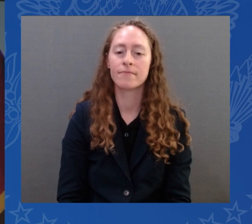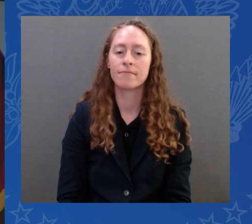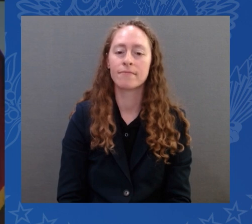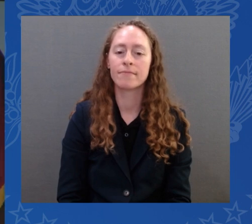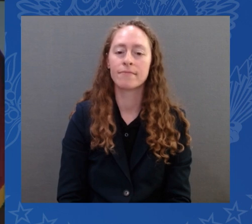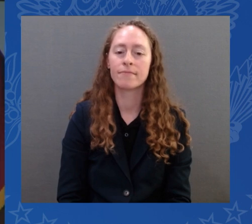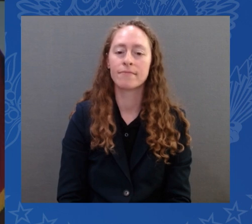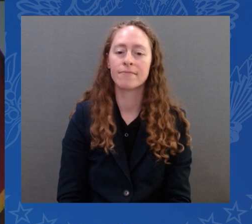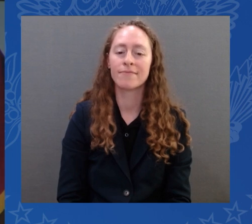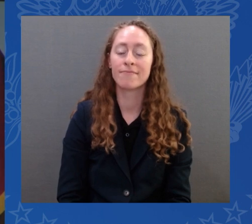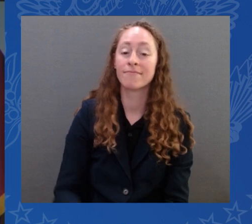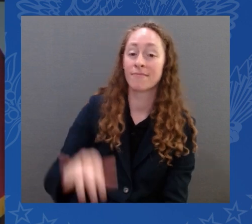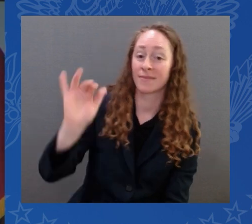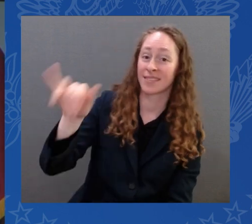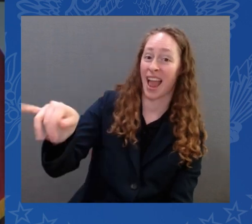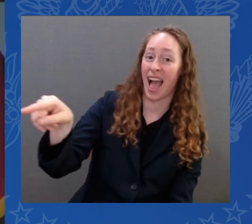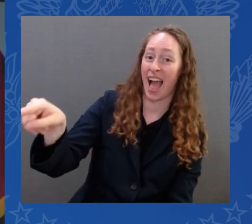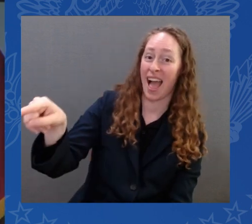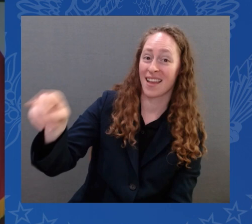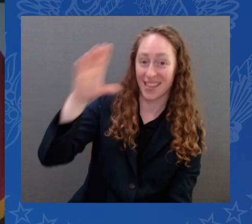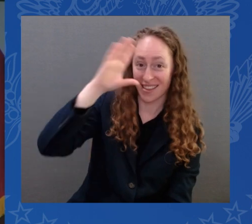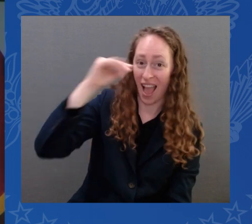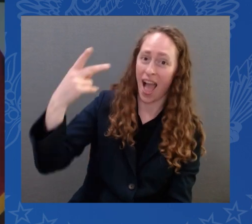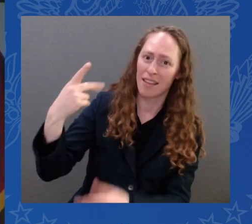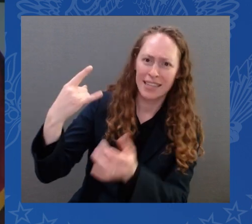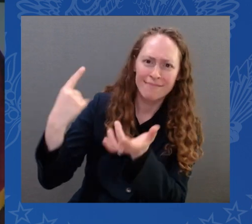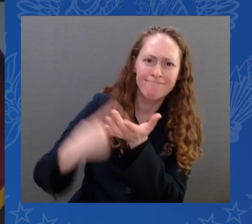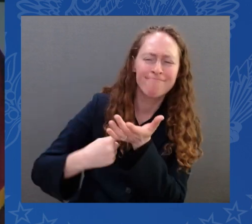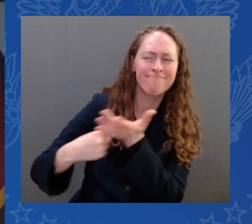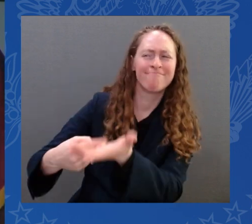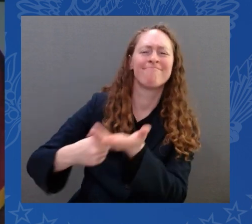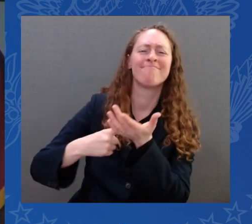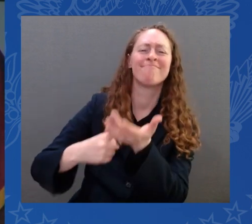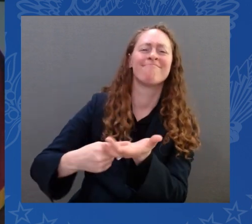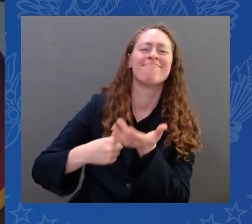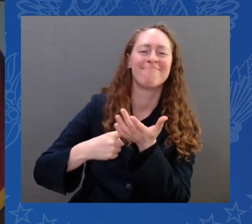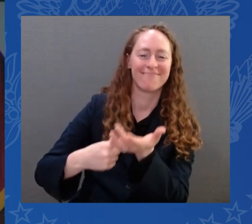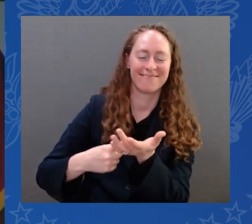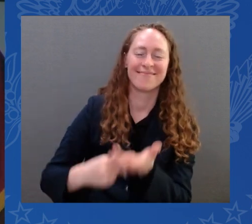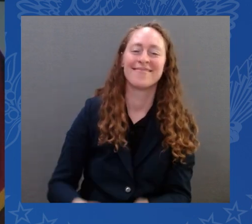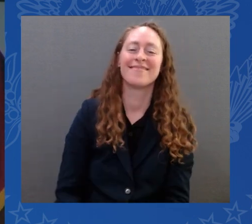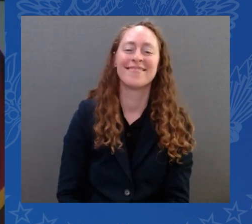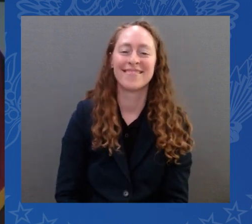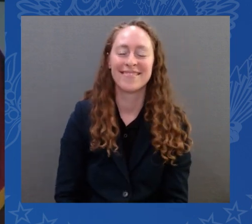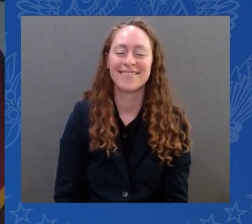who was a good man as well, I might add -- and he said, "Senator Boggs, you have anything else you want to say?"